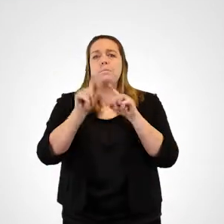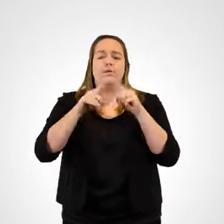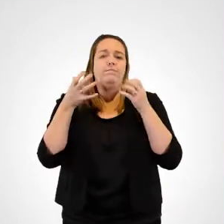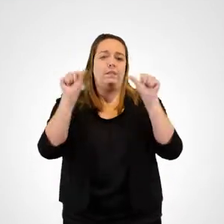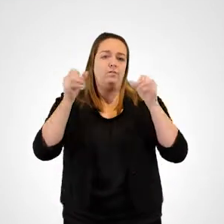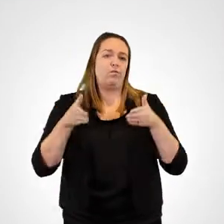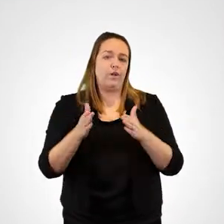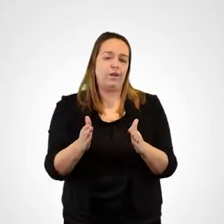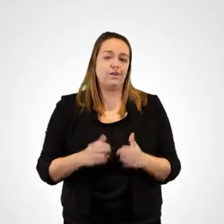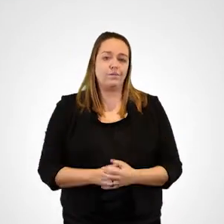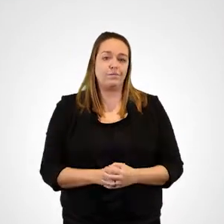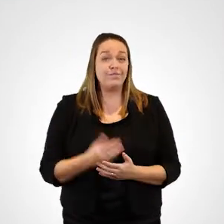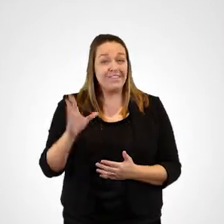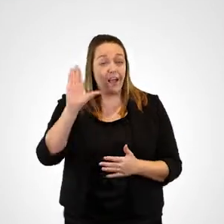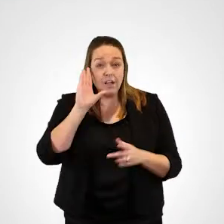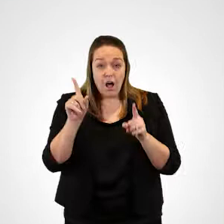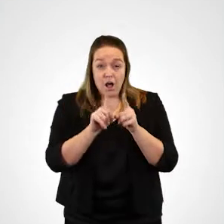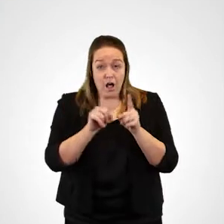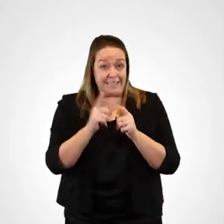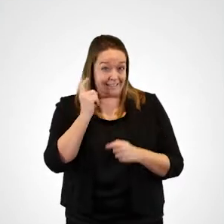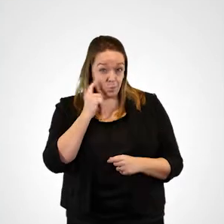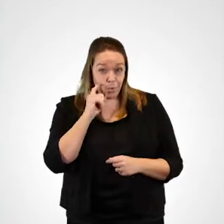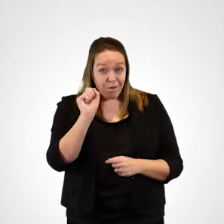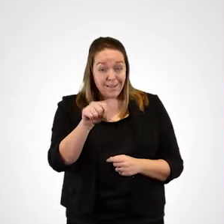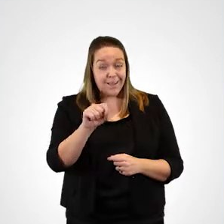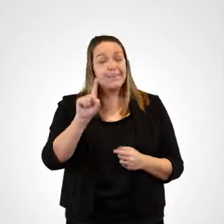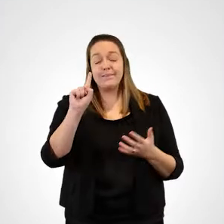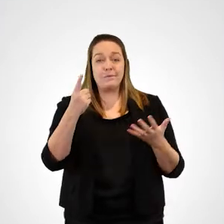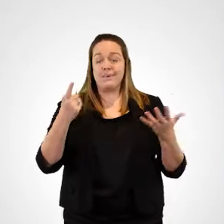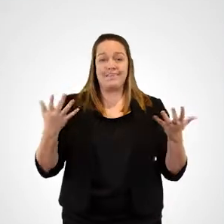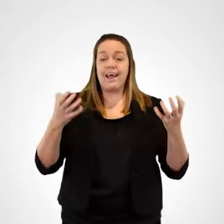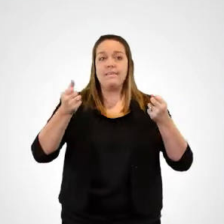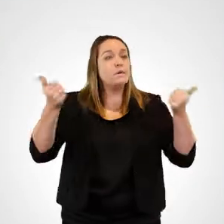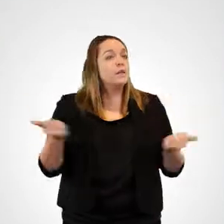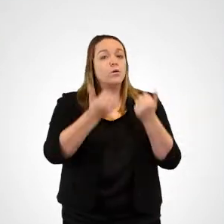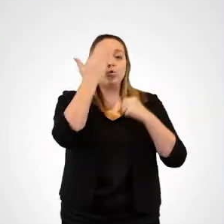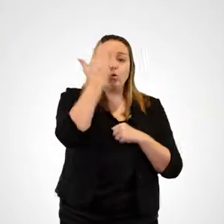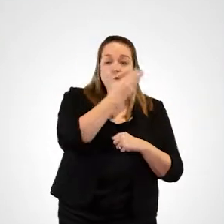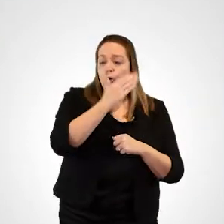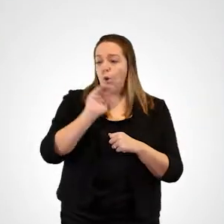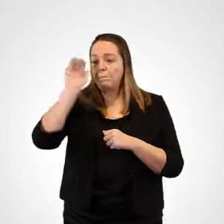And it sounds so dead simple, but as someone who's out in lots of schools and homes with parents,